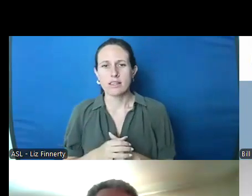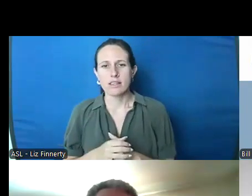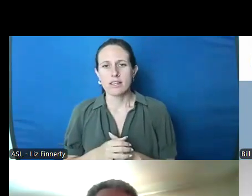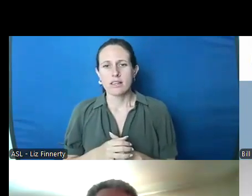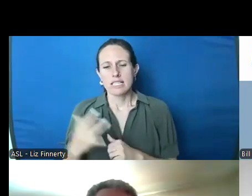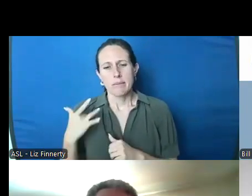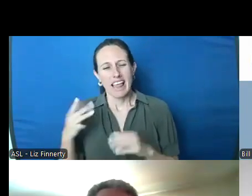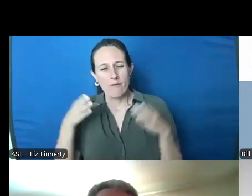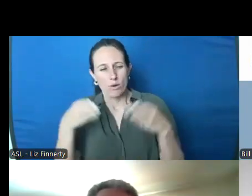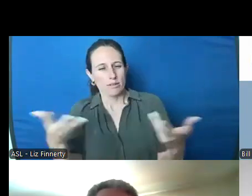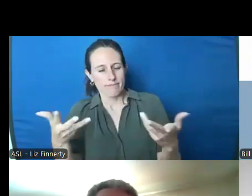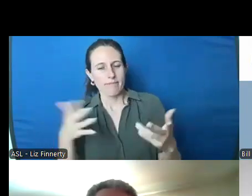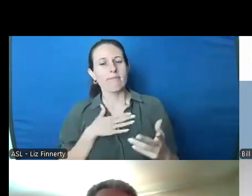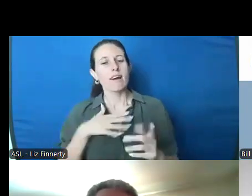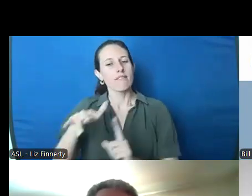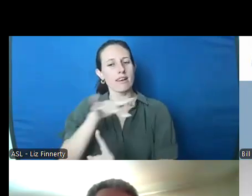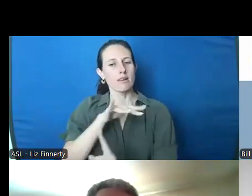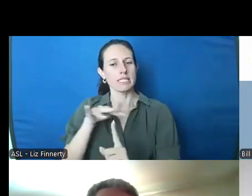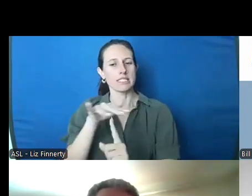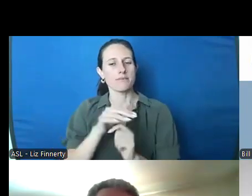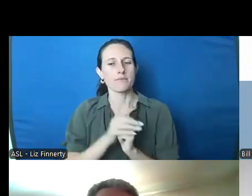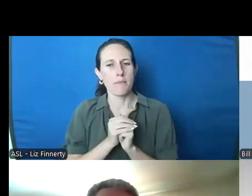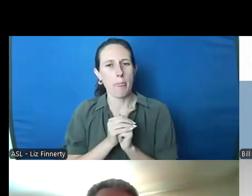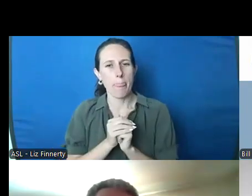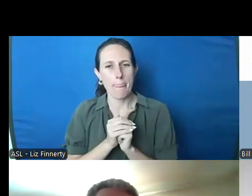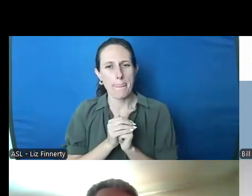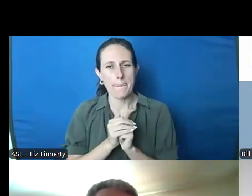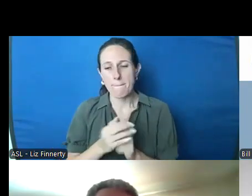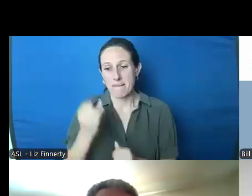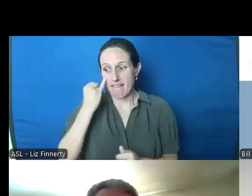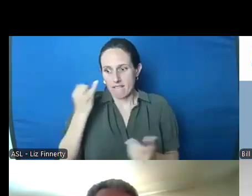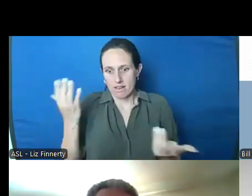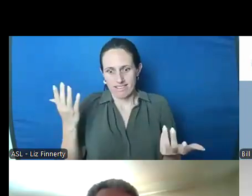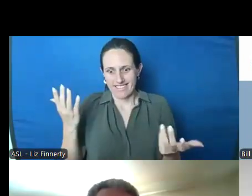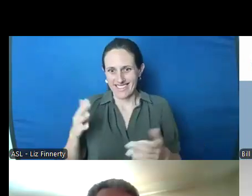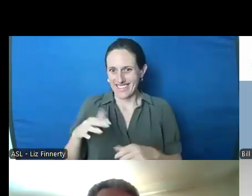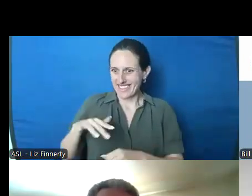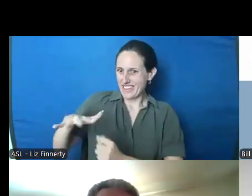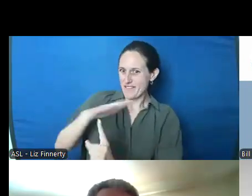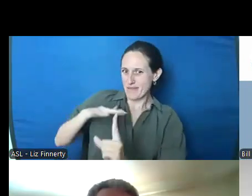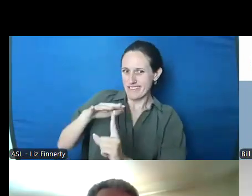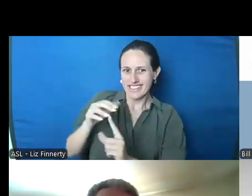my environment, so I feel less like I have a